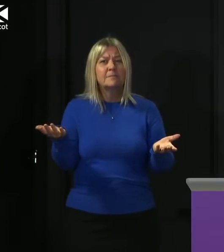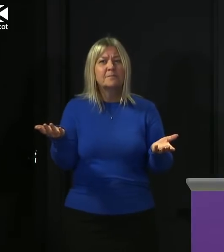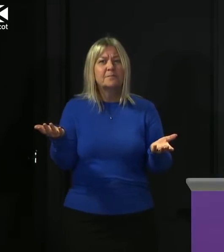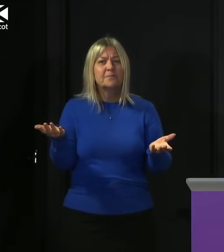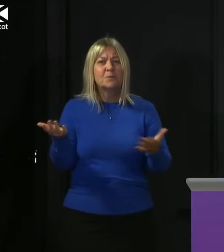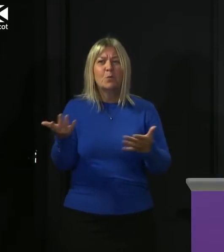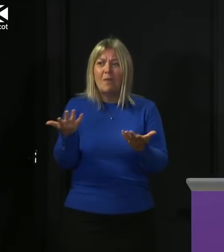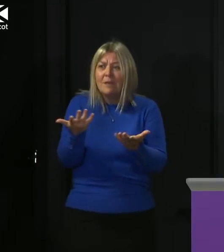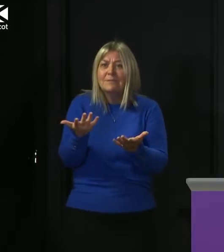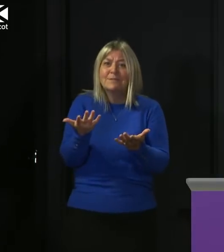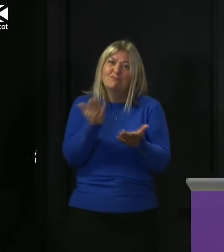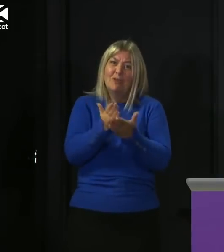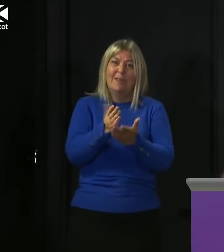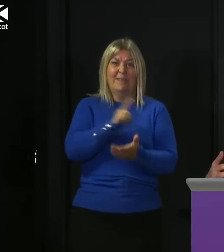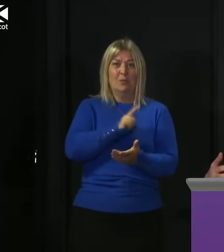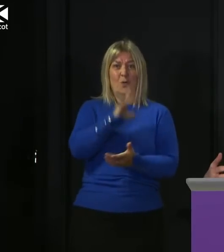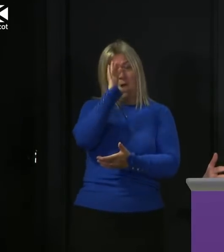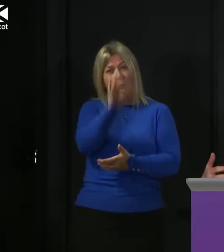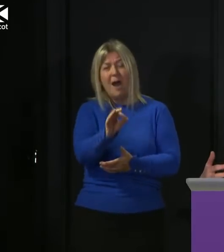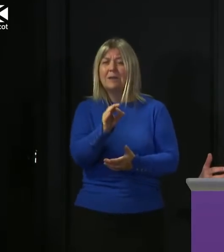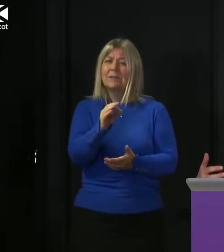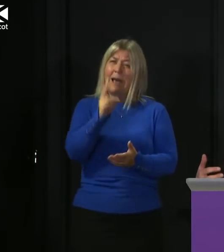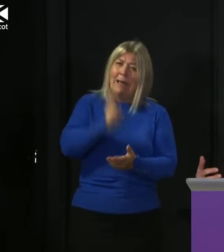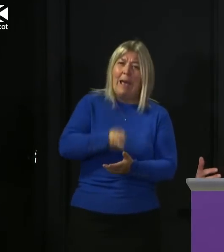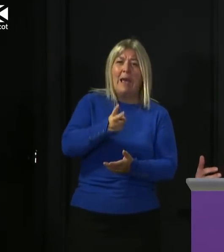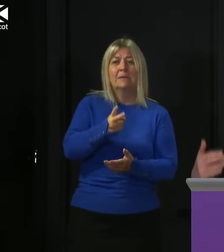the tough things we're asking people to do. But also some of the really basic things, like